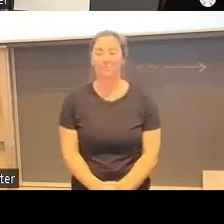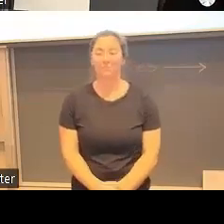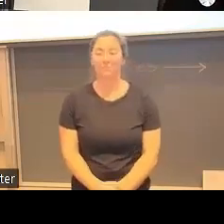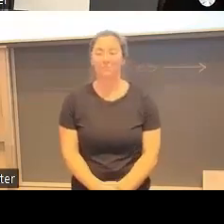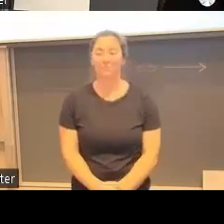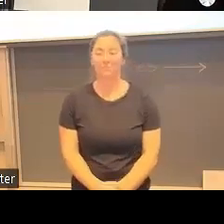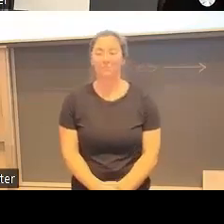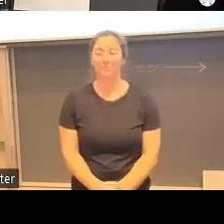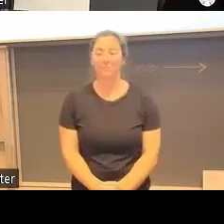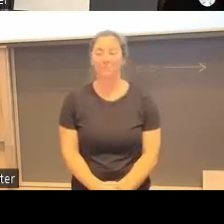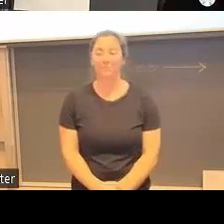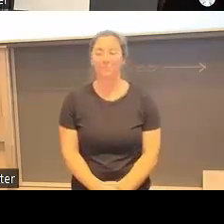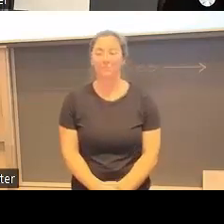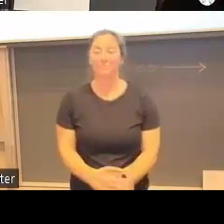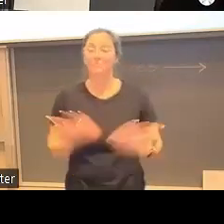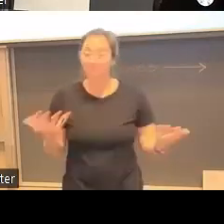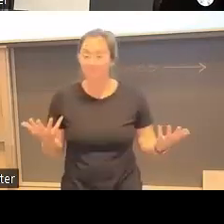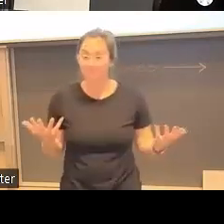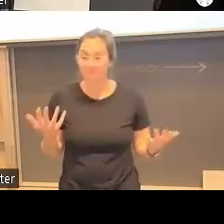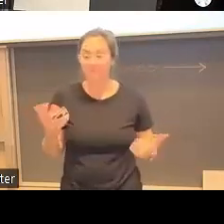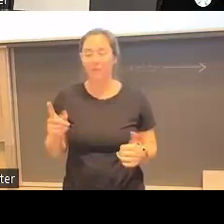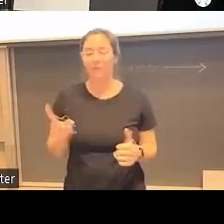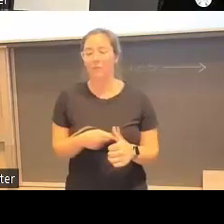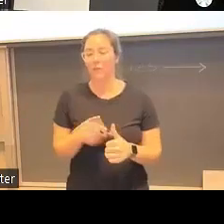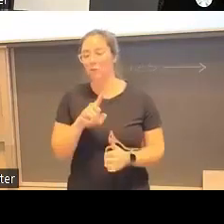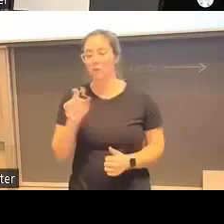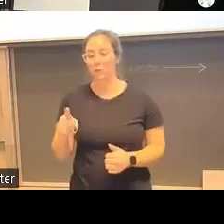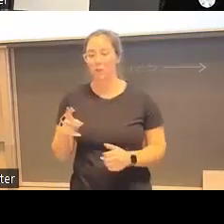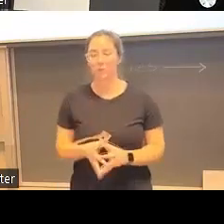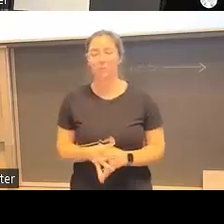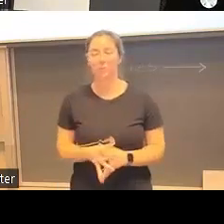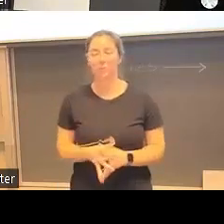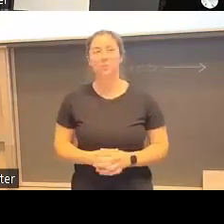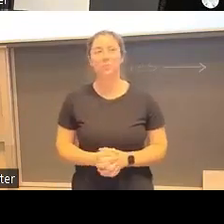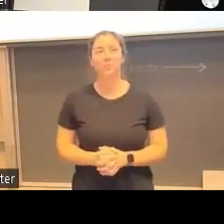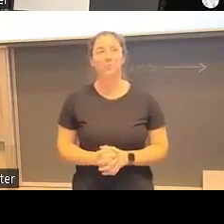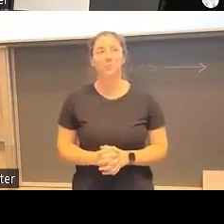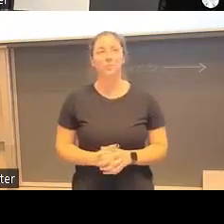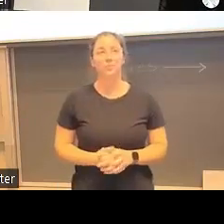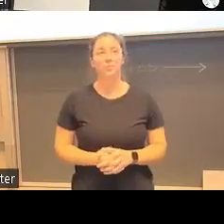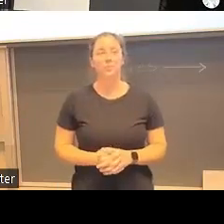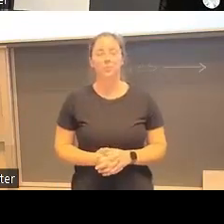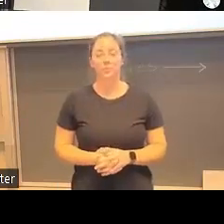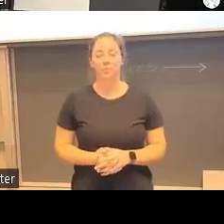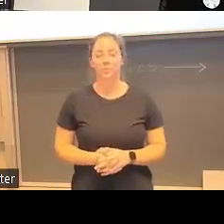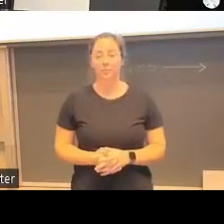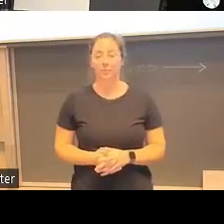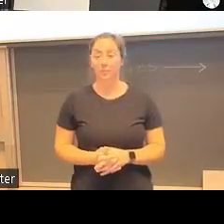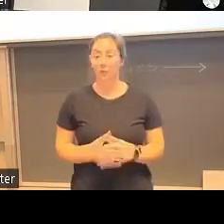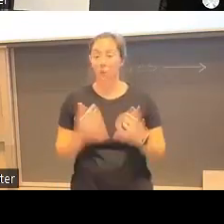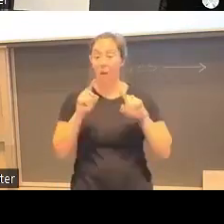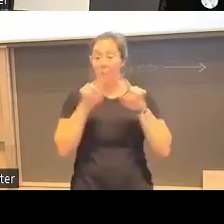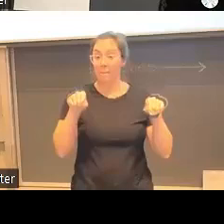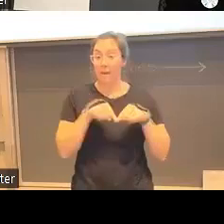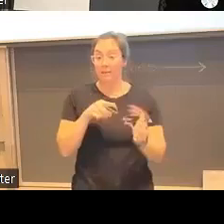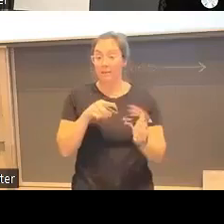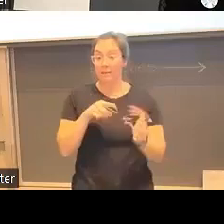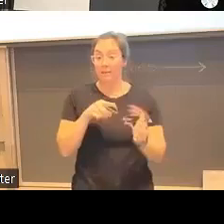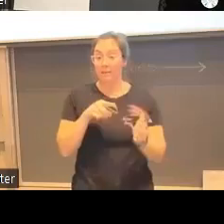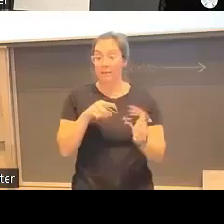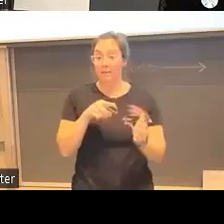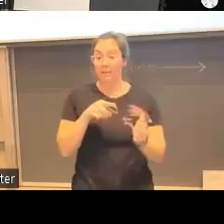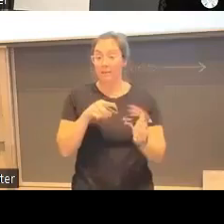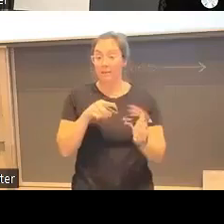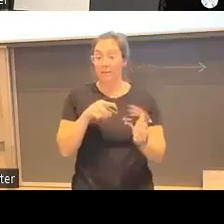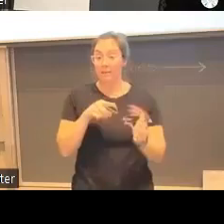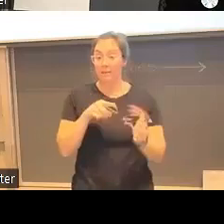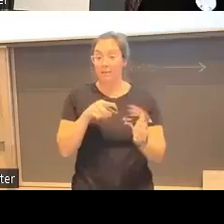question um one of the boxes there was Psychiatry could you say something about um so we have uh Dr